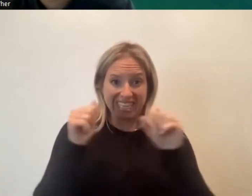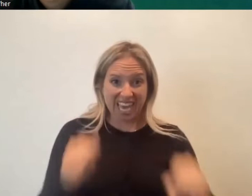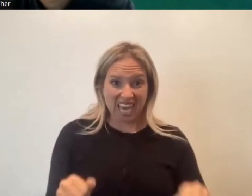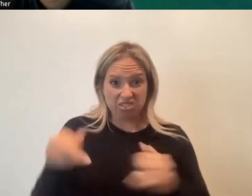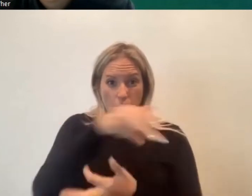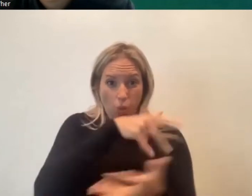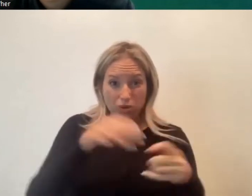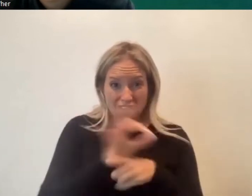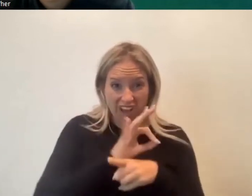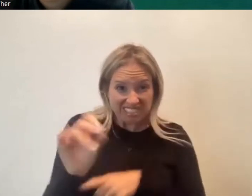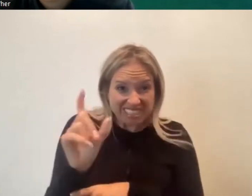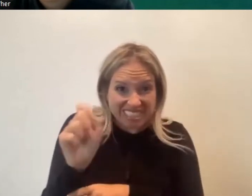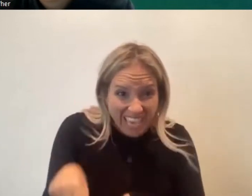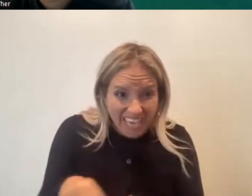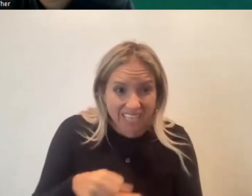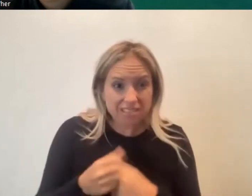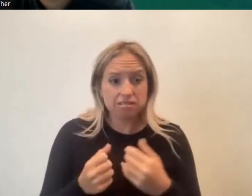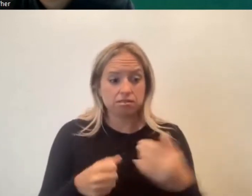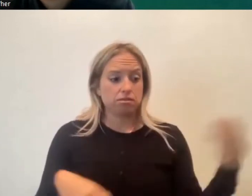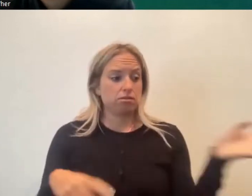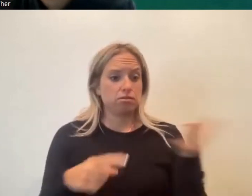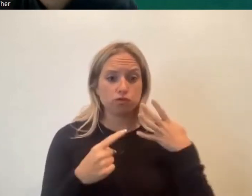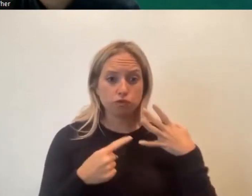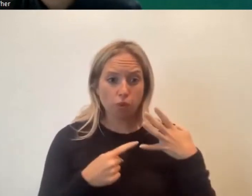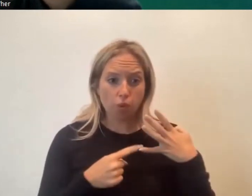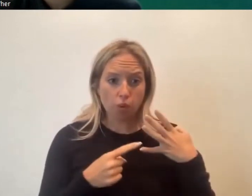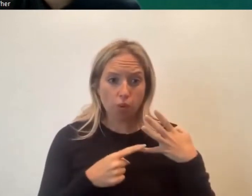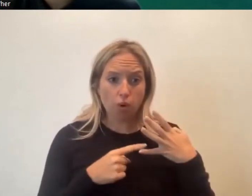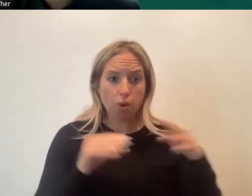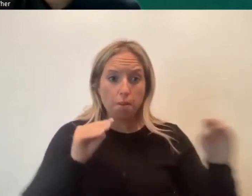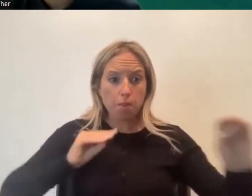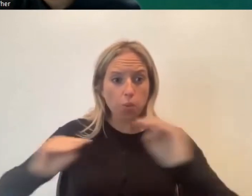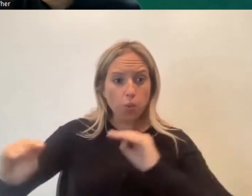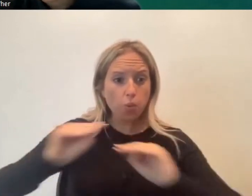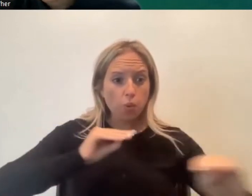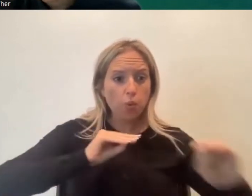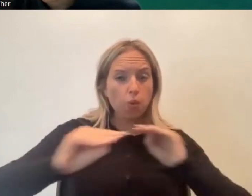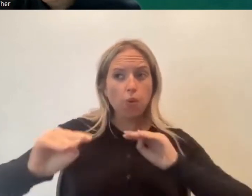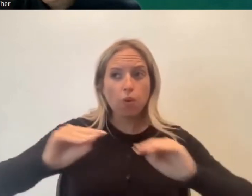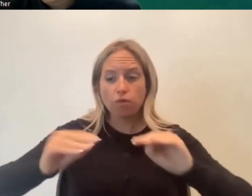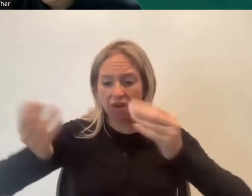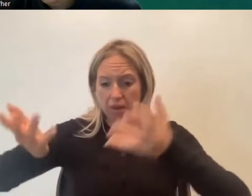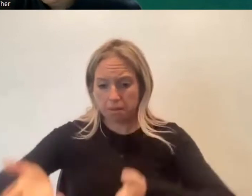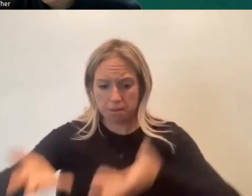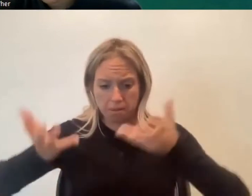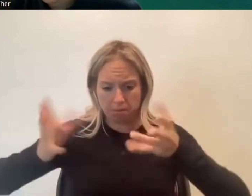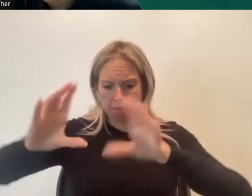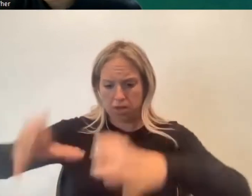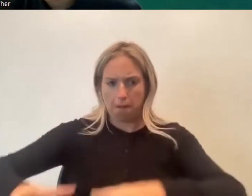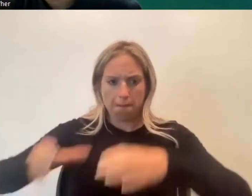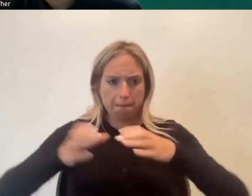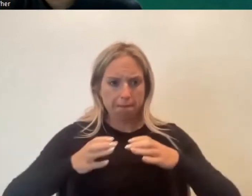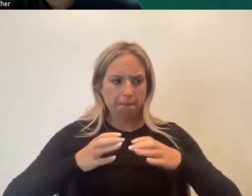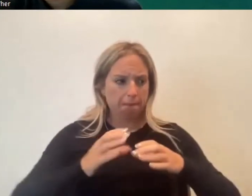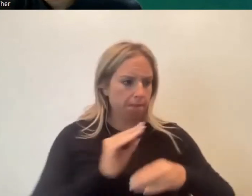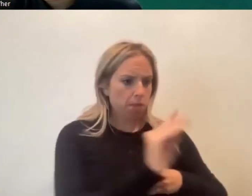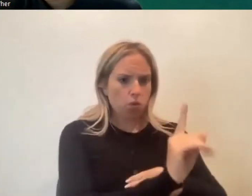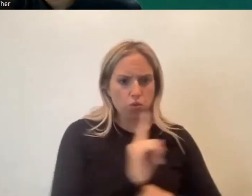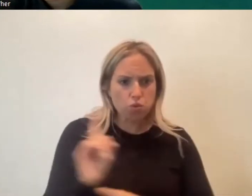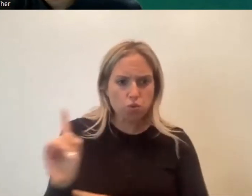Four, moving about and manipulating objects. Five, caring for themselves.